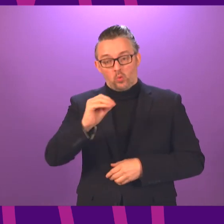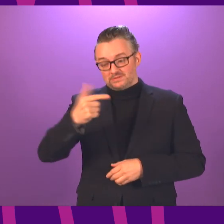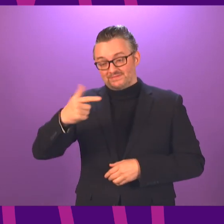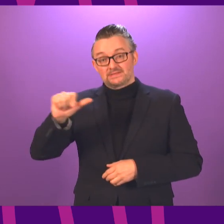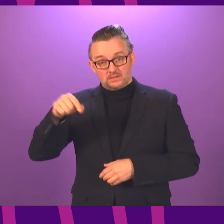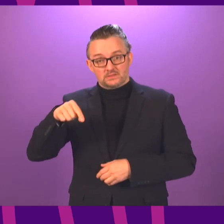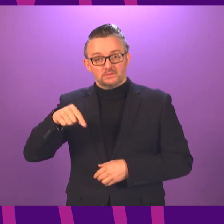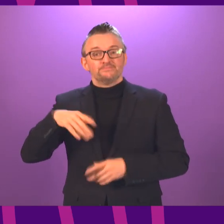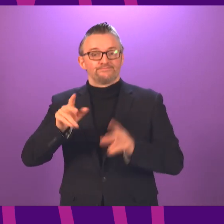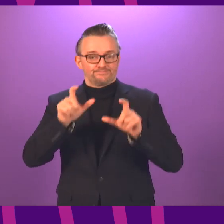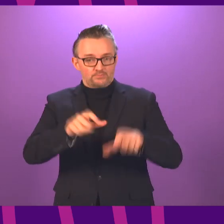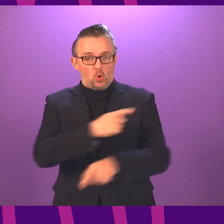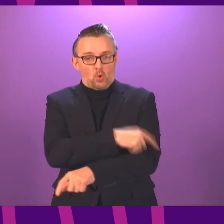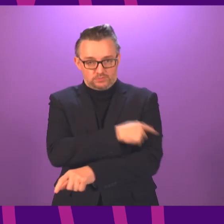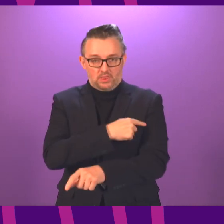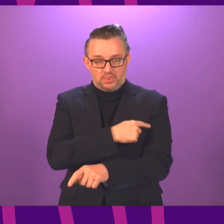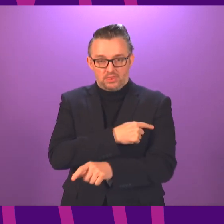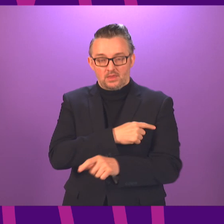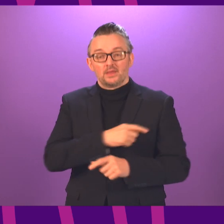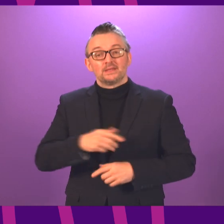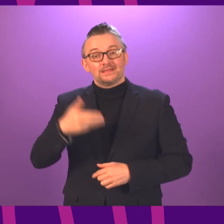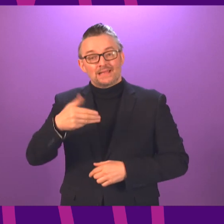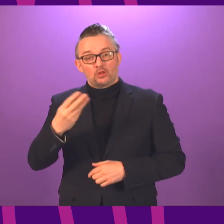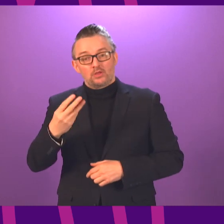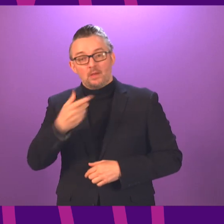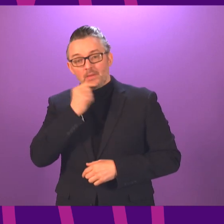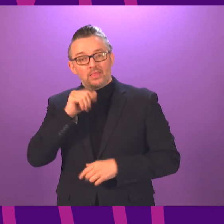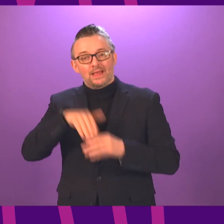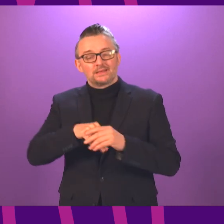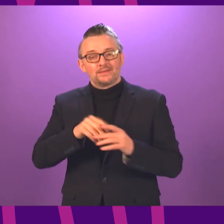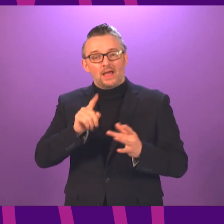hospital—65 fewer than yesterday—and 93 people are in intensive care, which is six